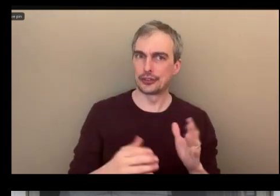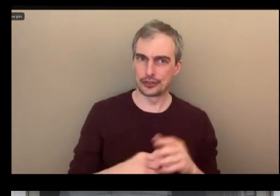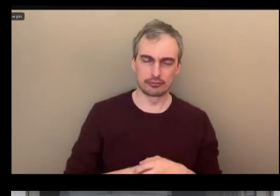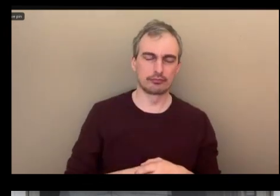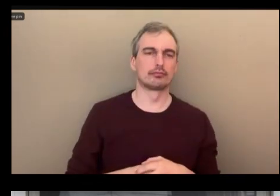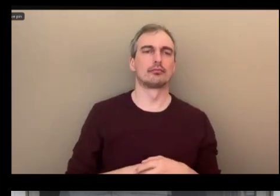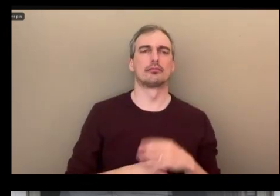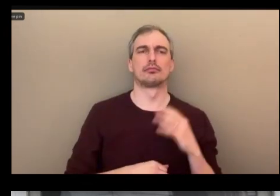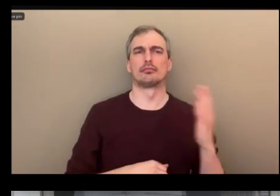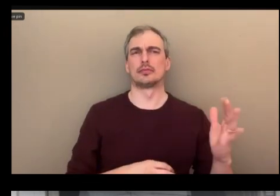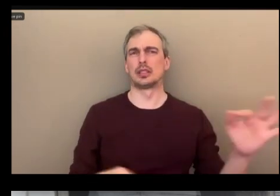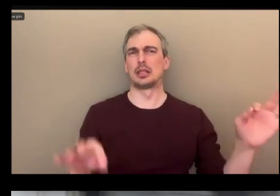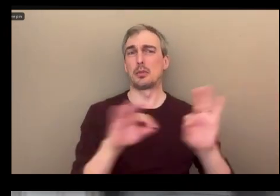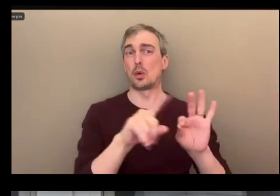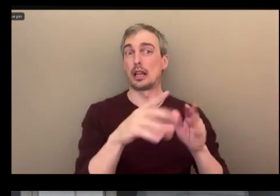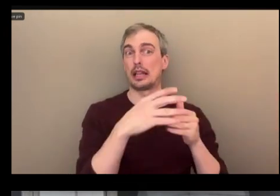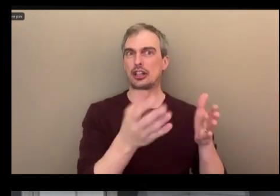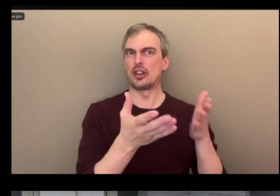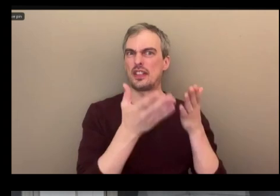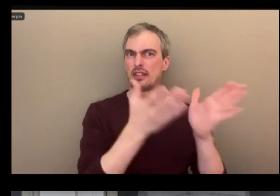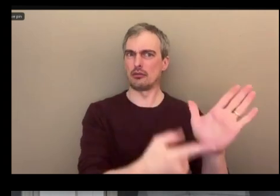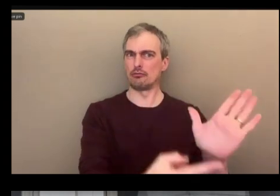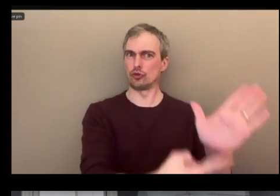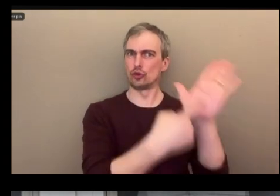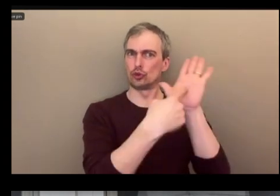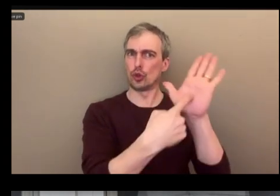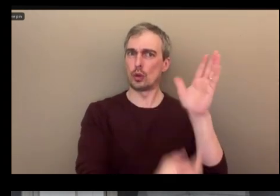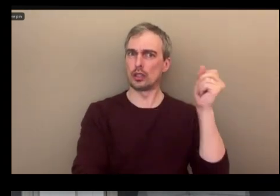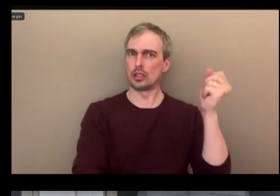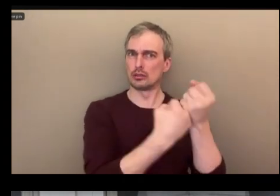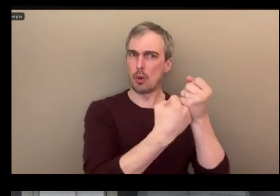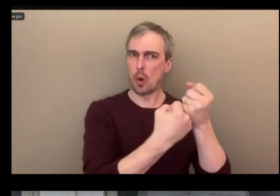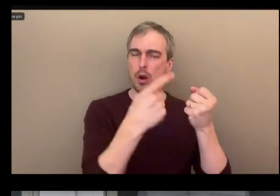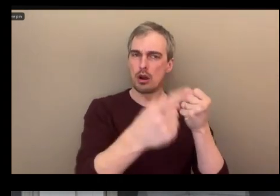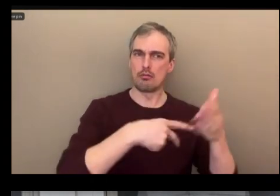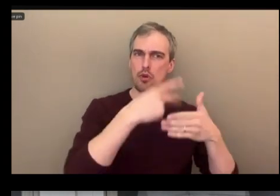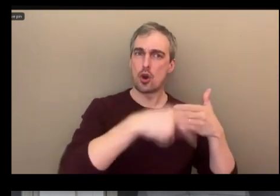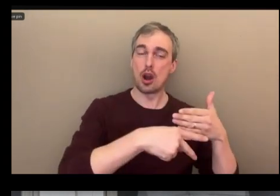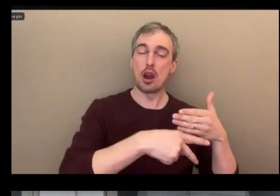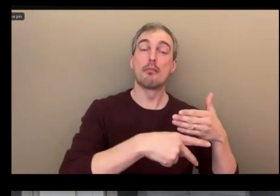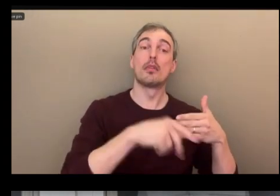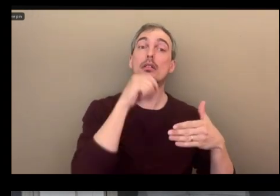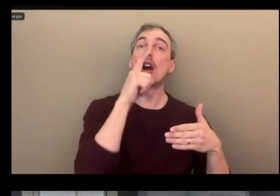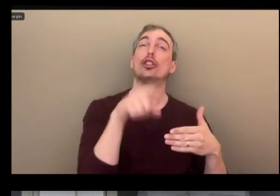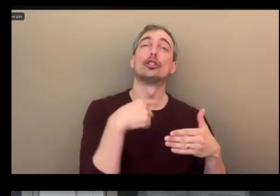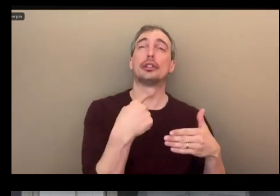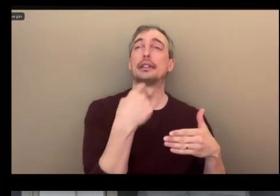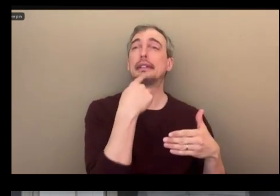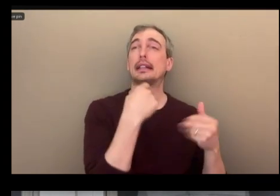And not just say they support it, but really show their commitment to the program. And each and every one of those people do.